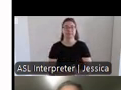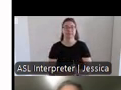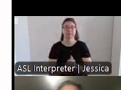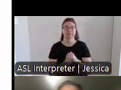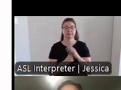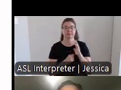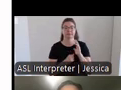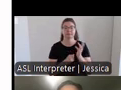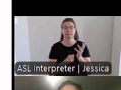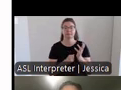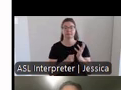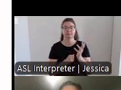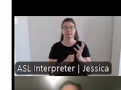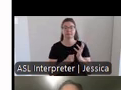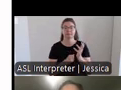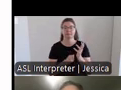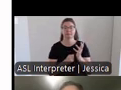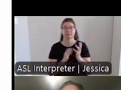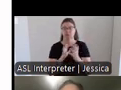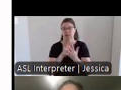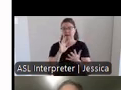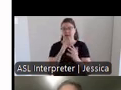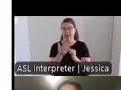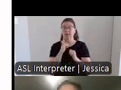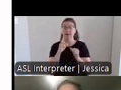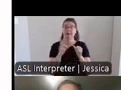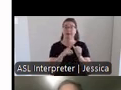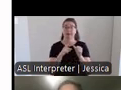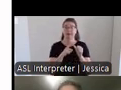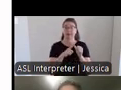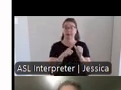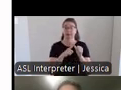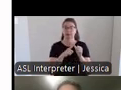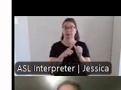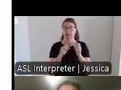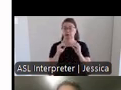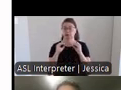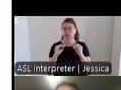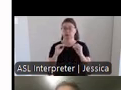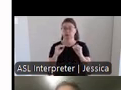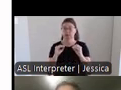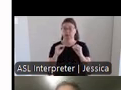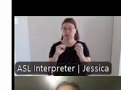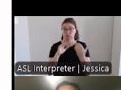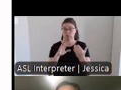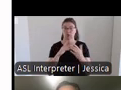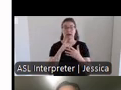Um, and so the first approach that I'm going to be talking about has to do with making a digital book,